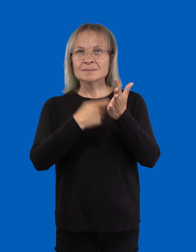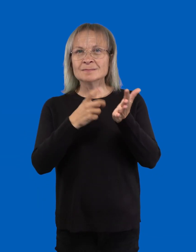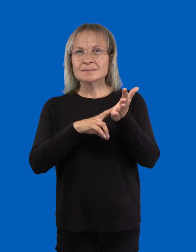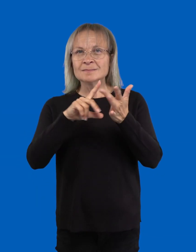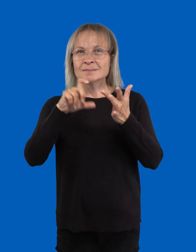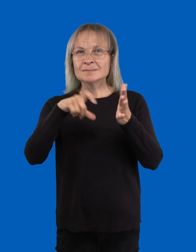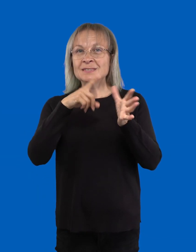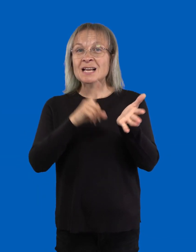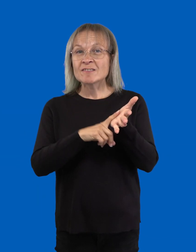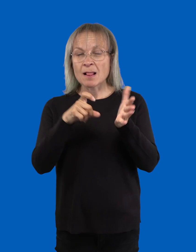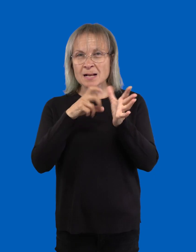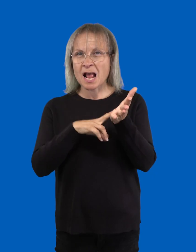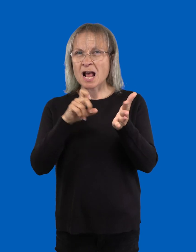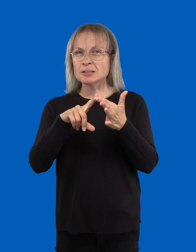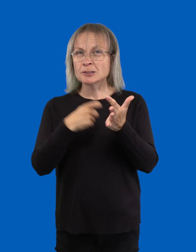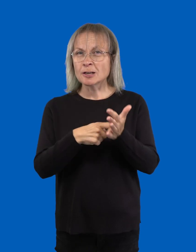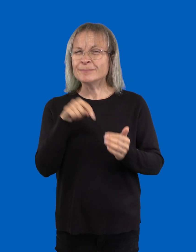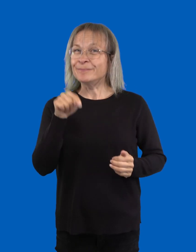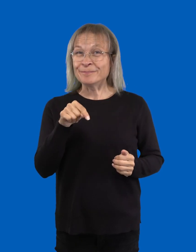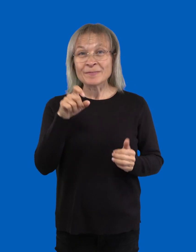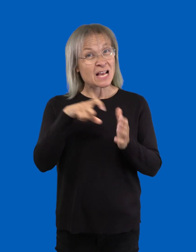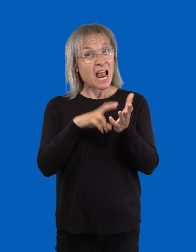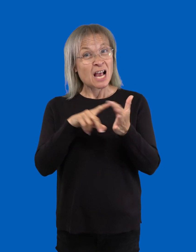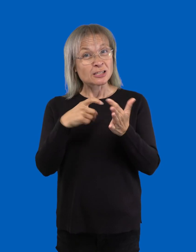Cervical cancer is a cancer found anywhere in the cervix.